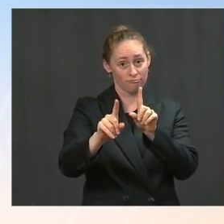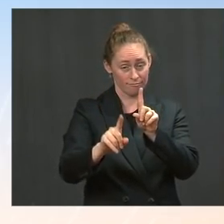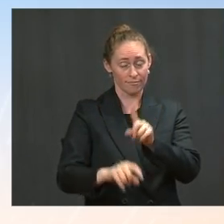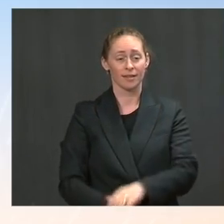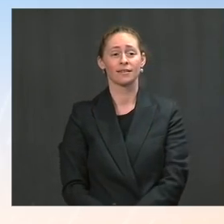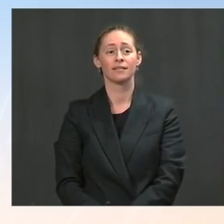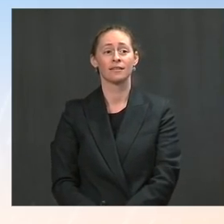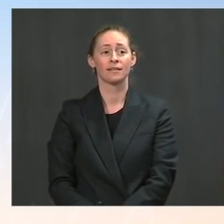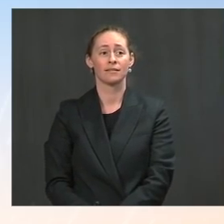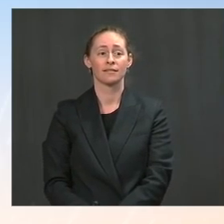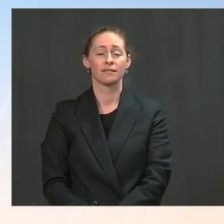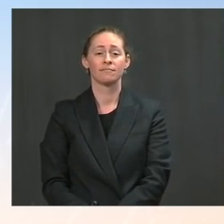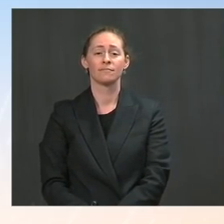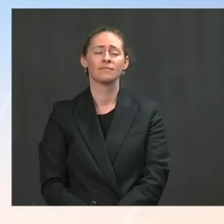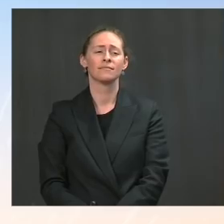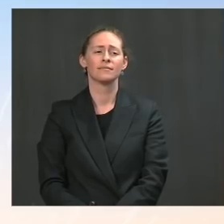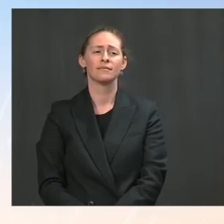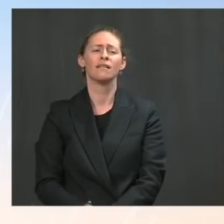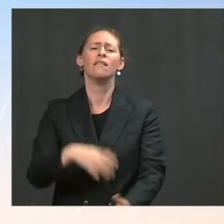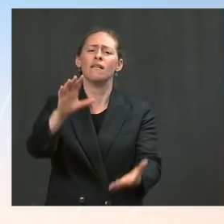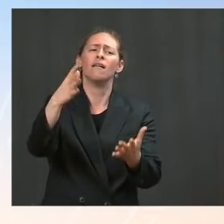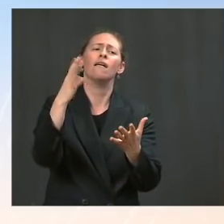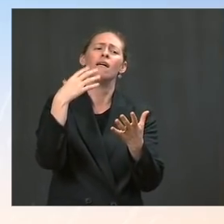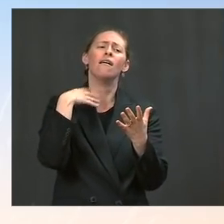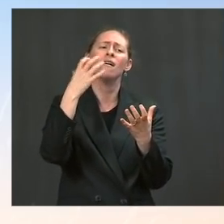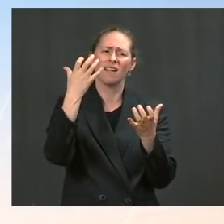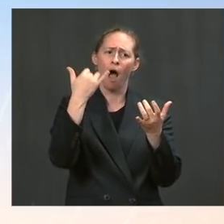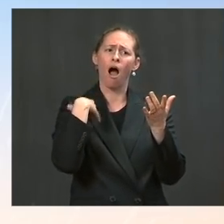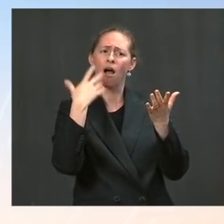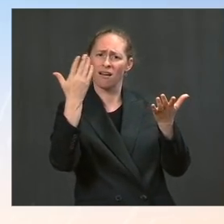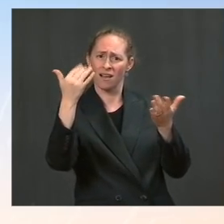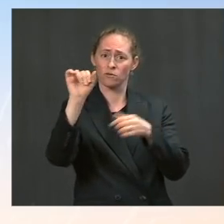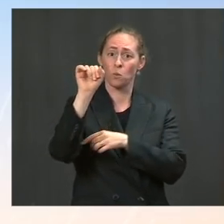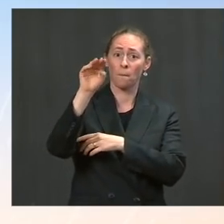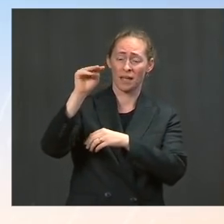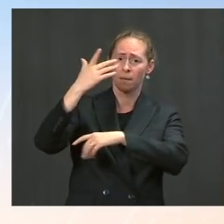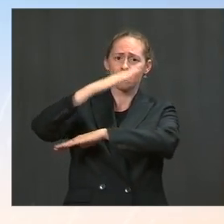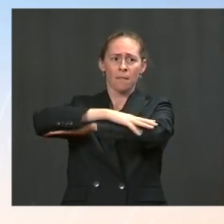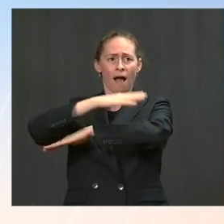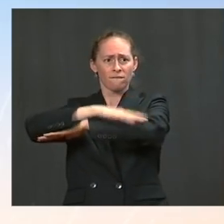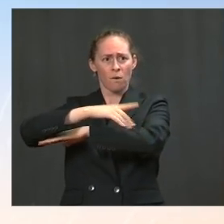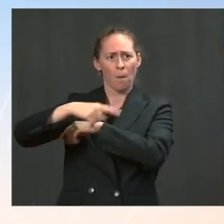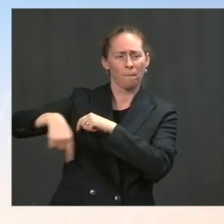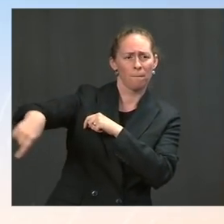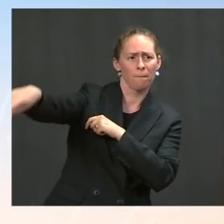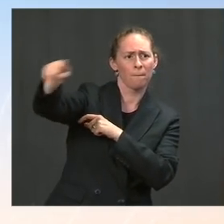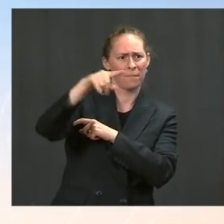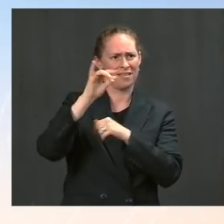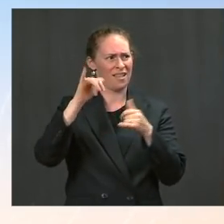Ms. Psaki: -- as we are in regular touch with social media platforms. This is publicly open information --